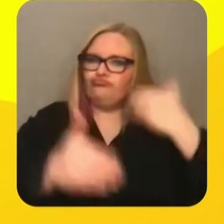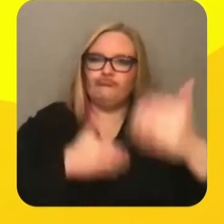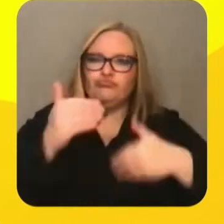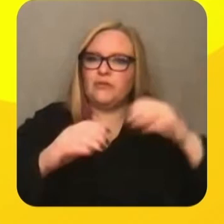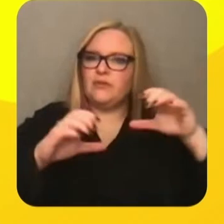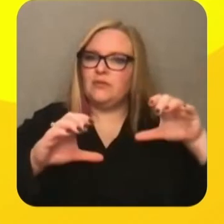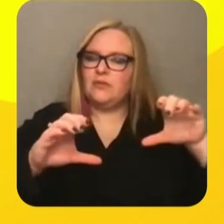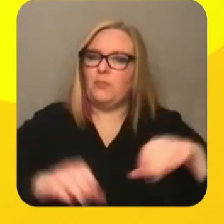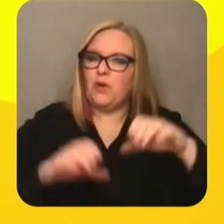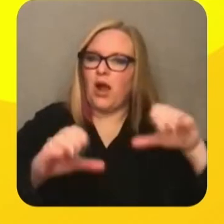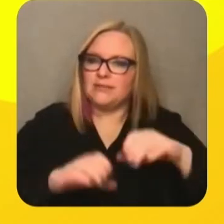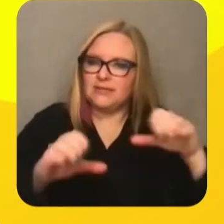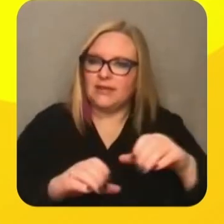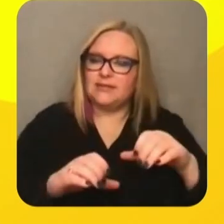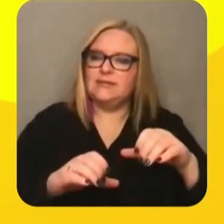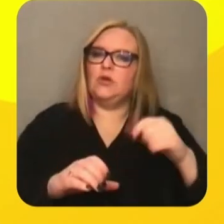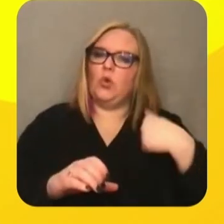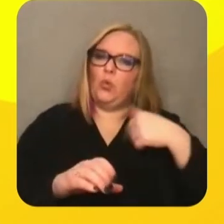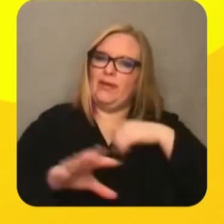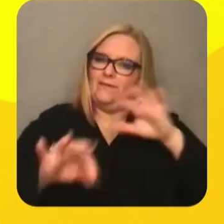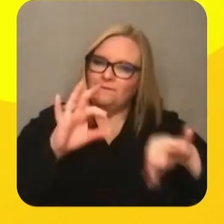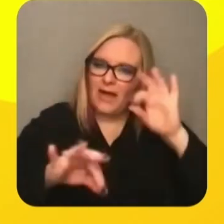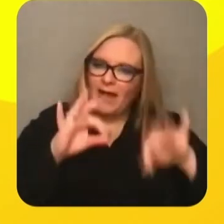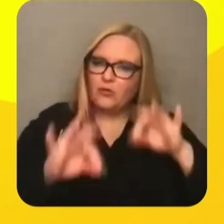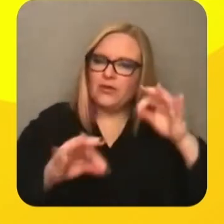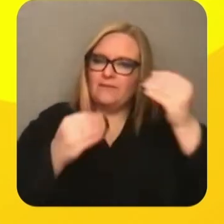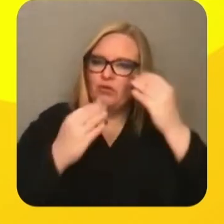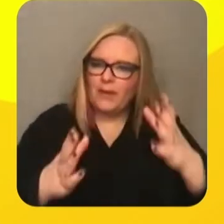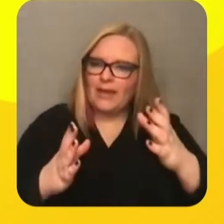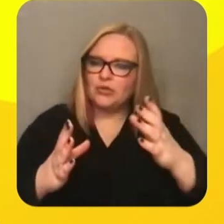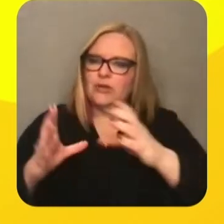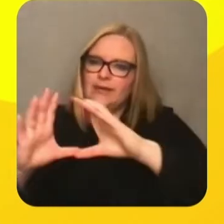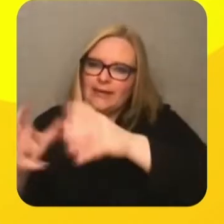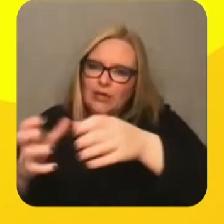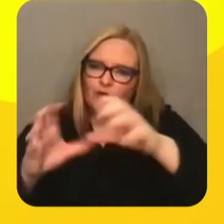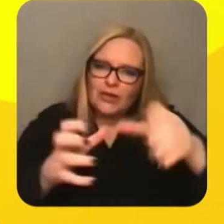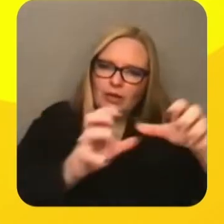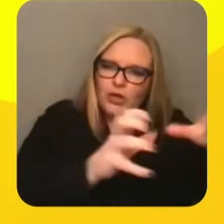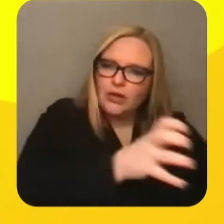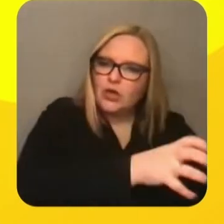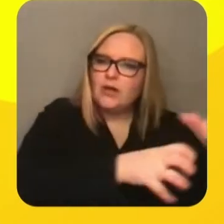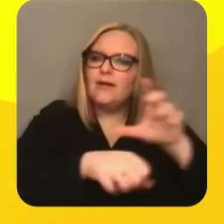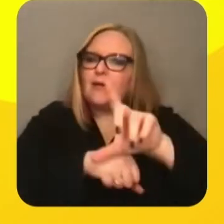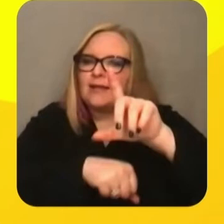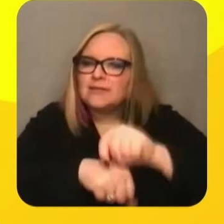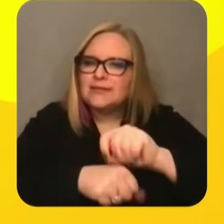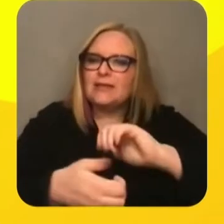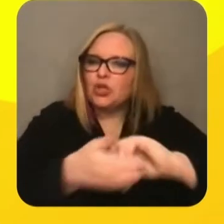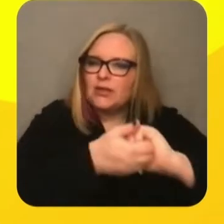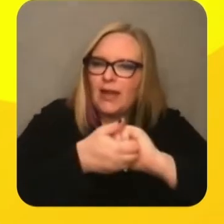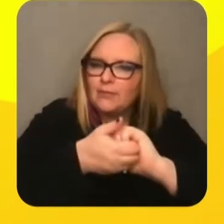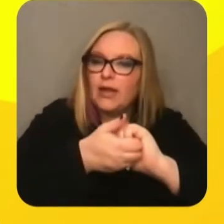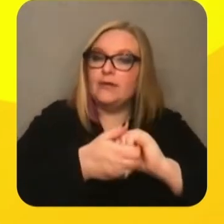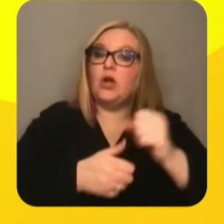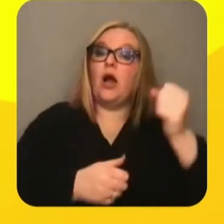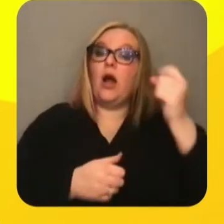the discovery that we've done both in pockets of consultation and collaboration. But when it's open and public and transparent